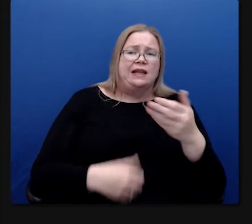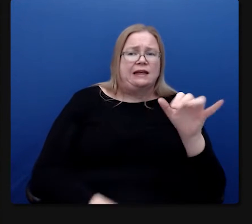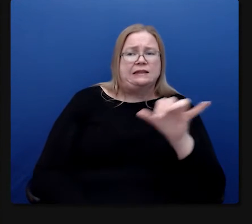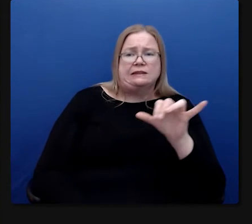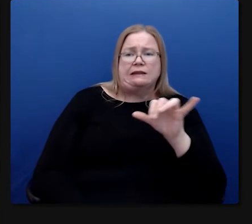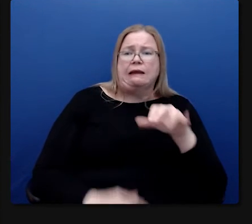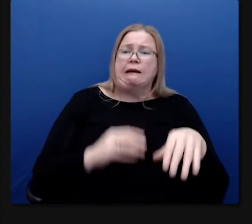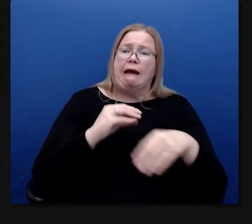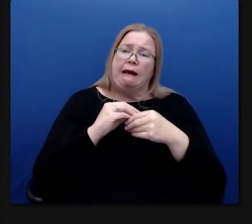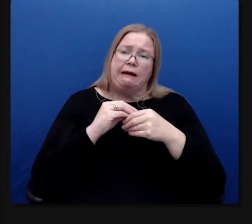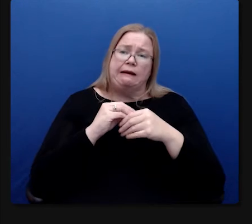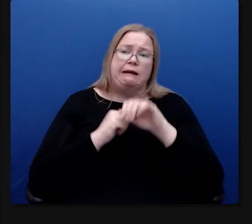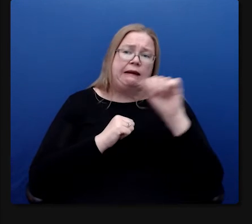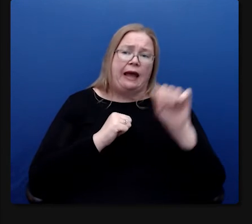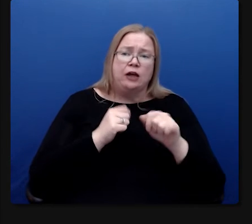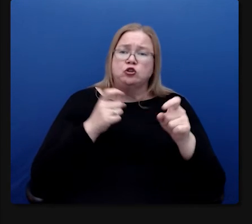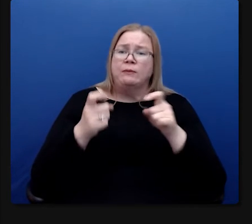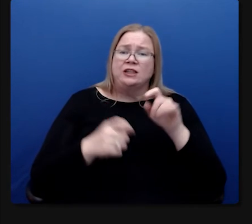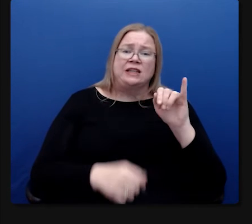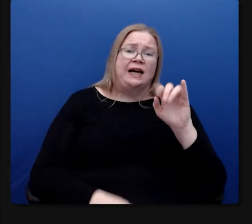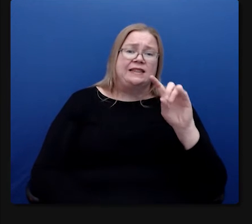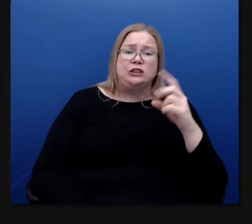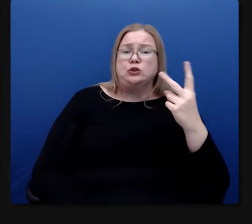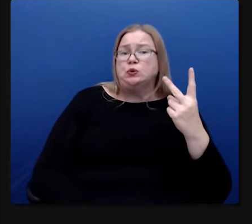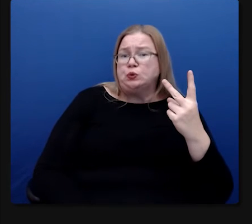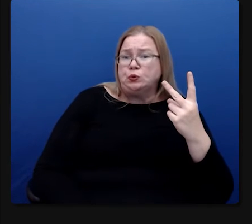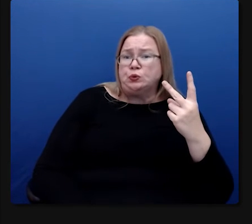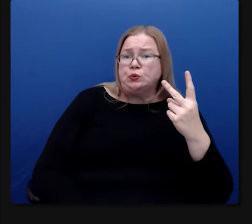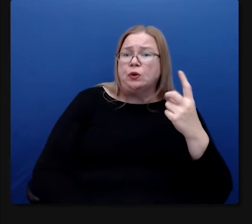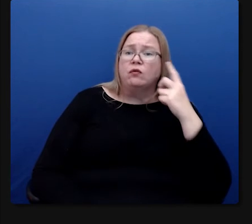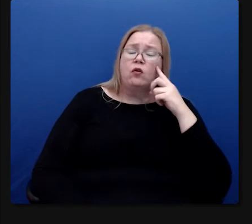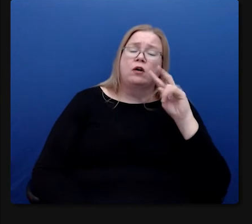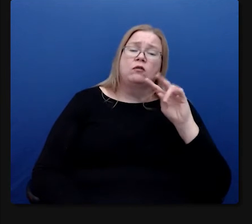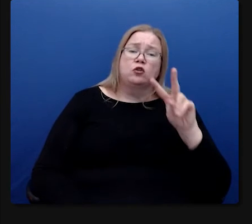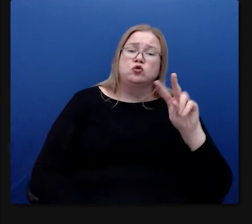such as adding an Azure-managed identity to the virtual machine.